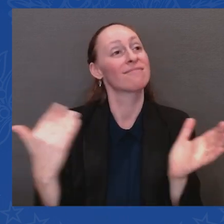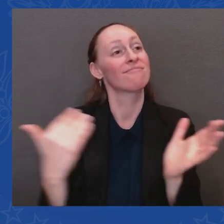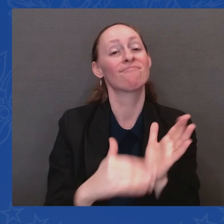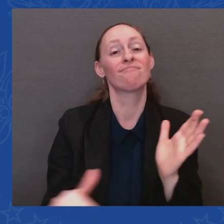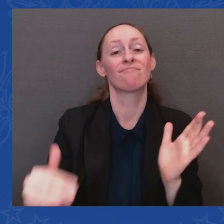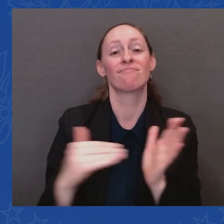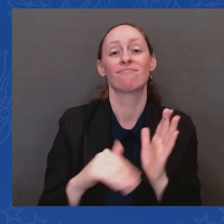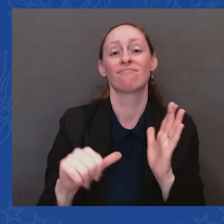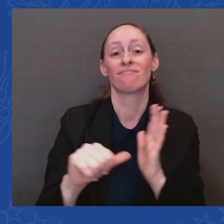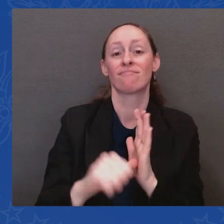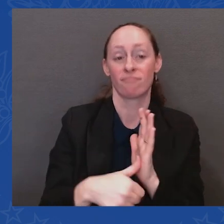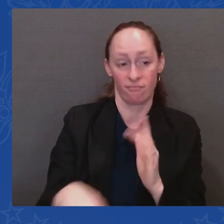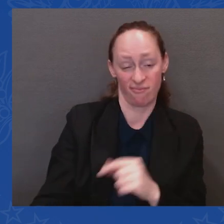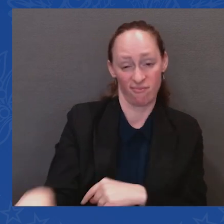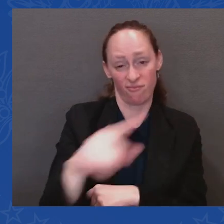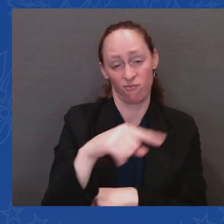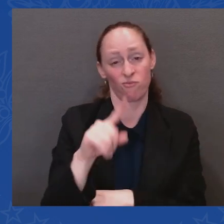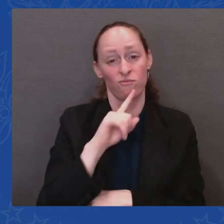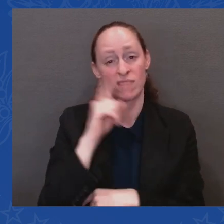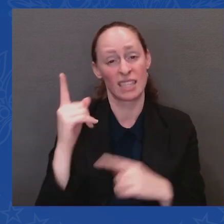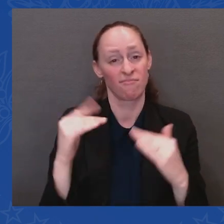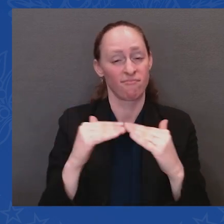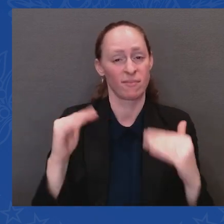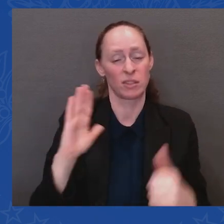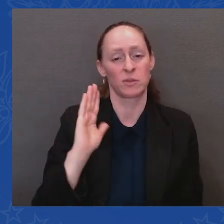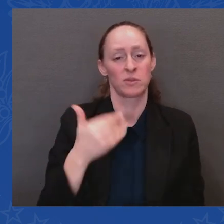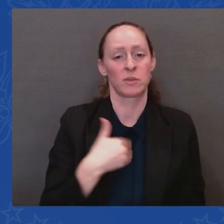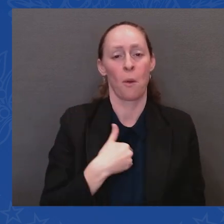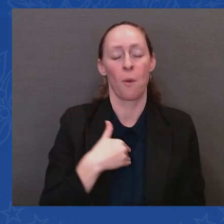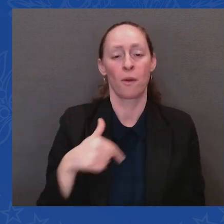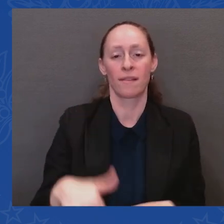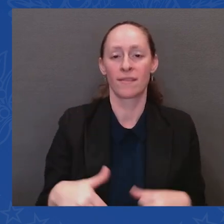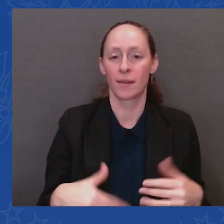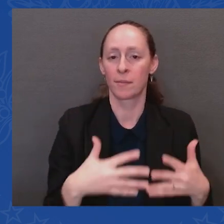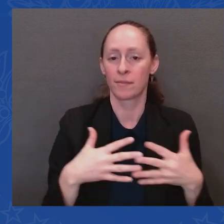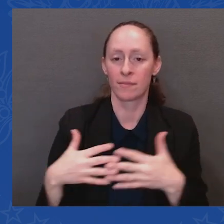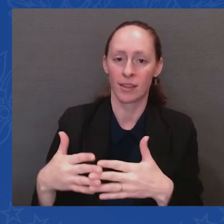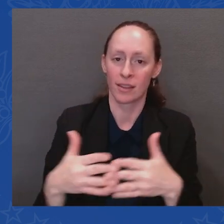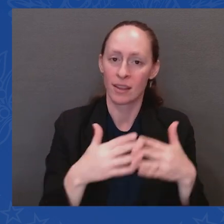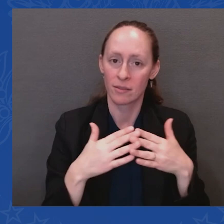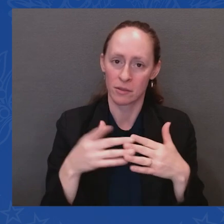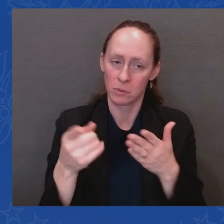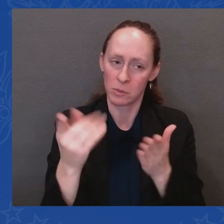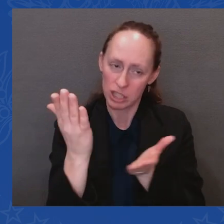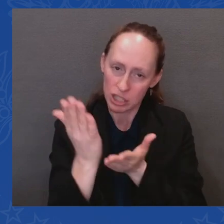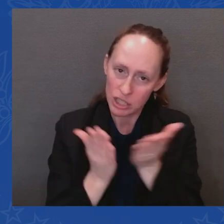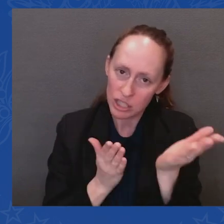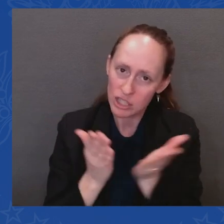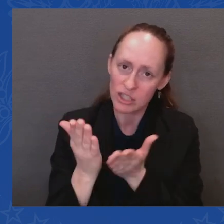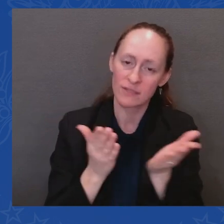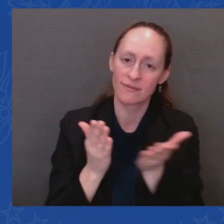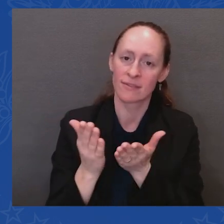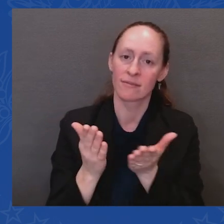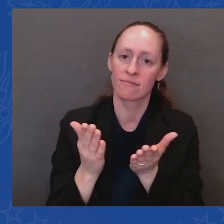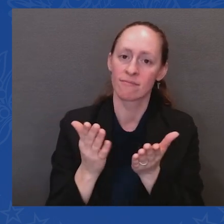And you continue to serve this country to defend and strengthen the Constitution and our democracy